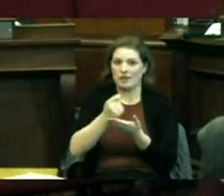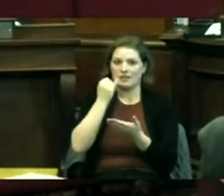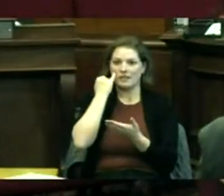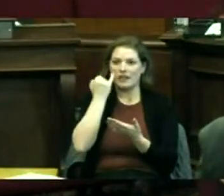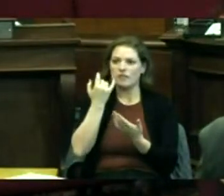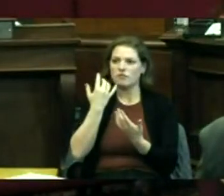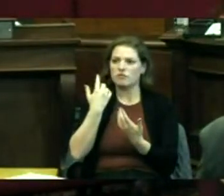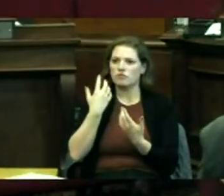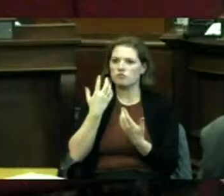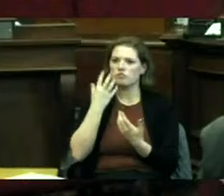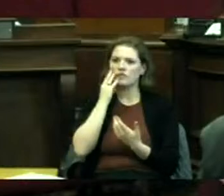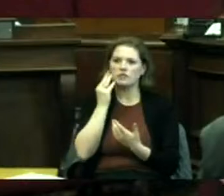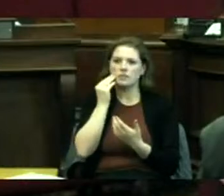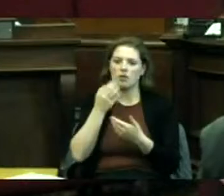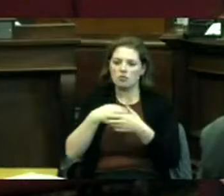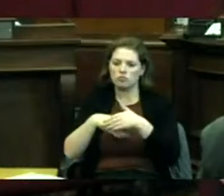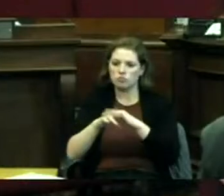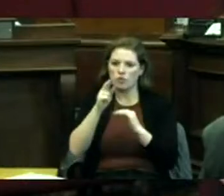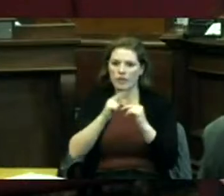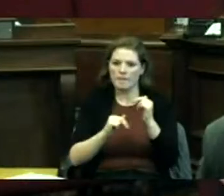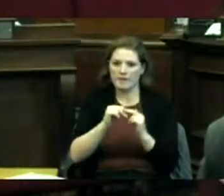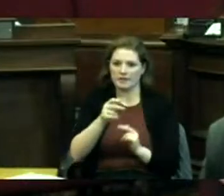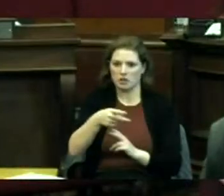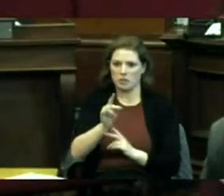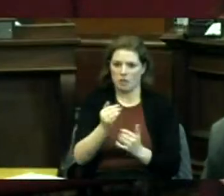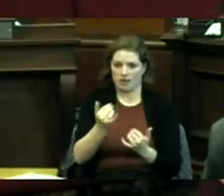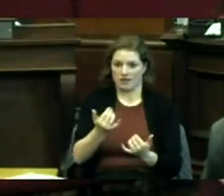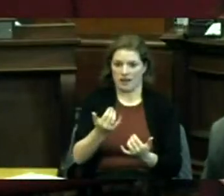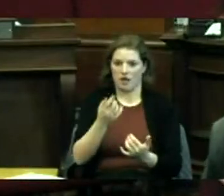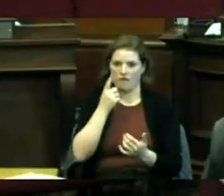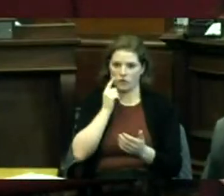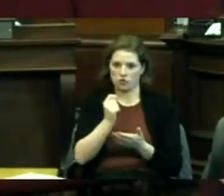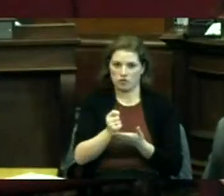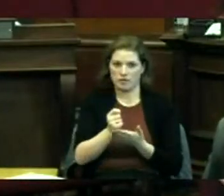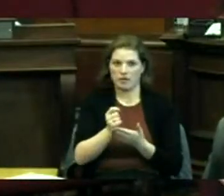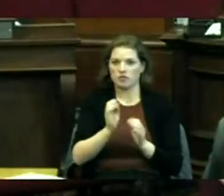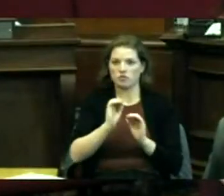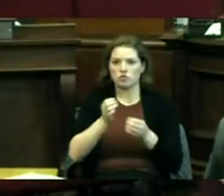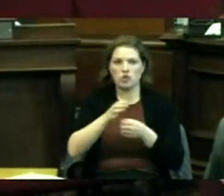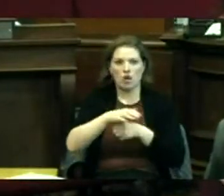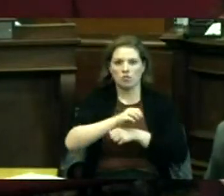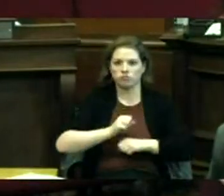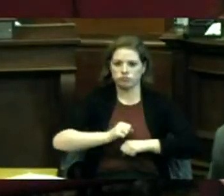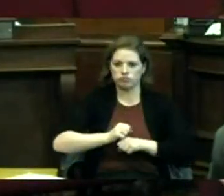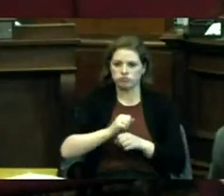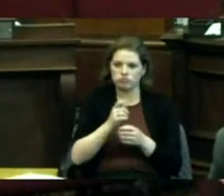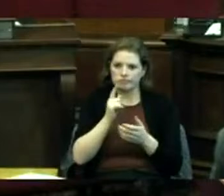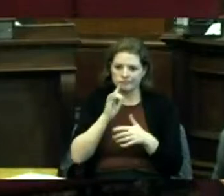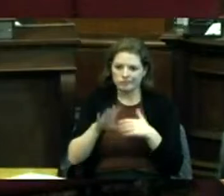change. And with treatment, if you've ever been inside the